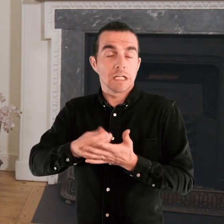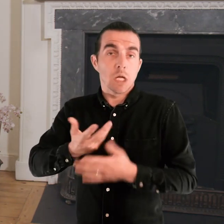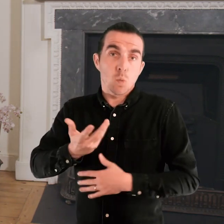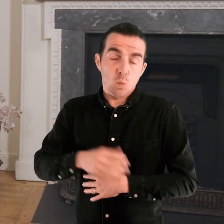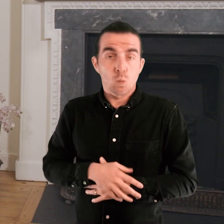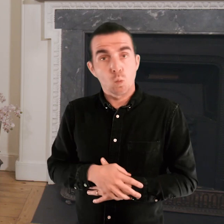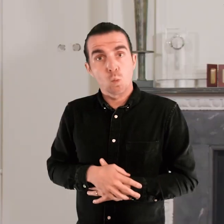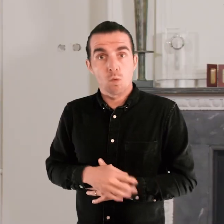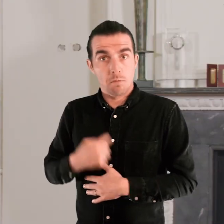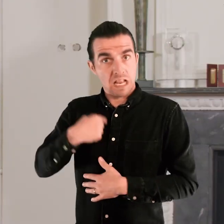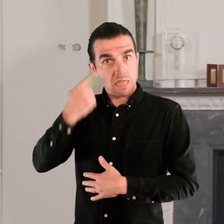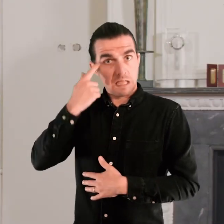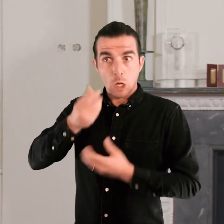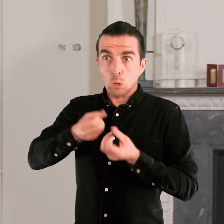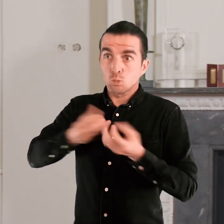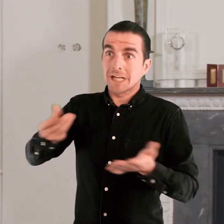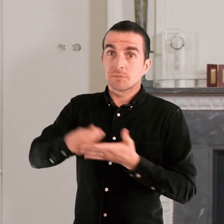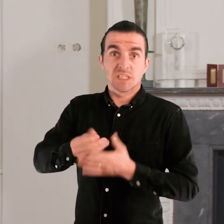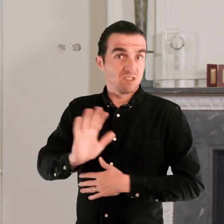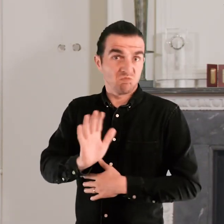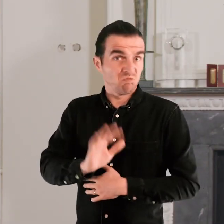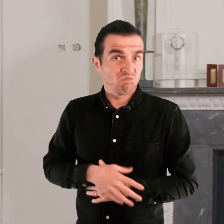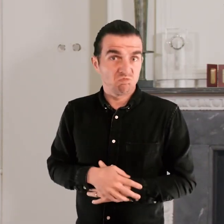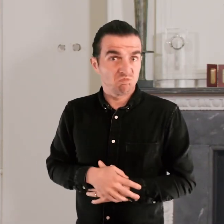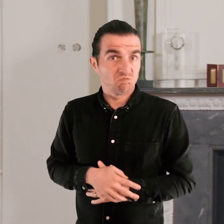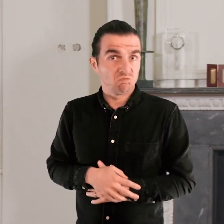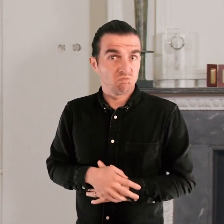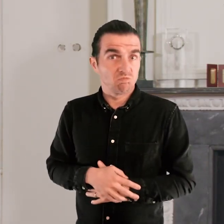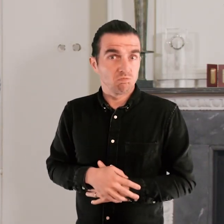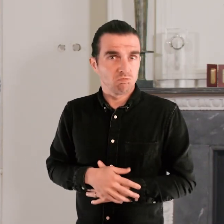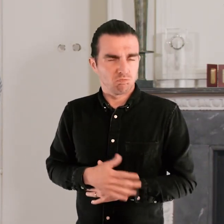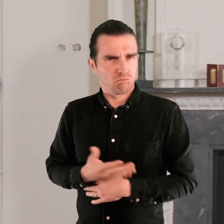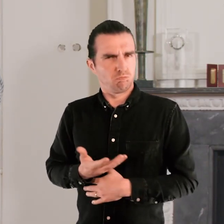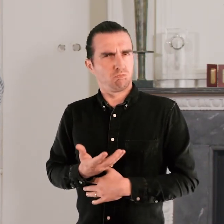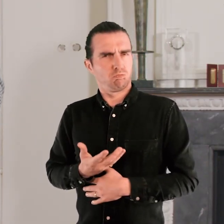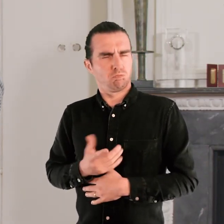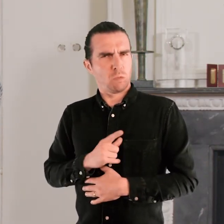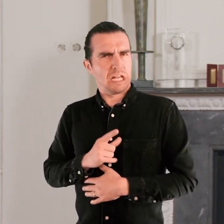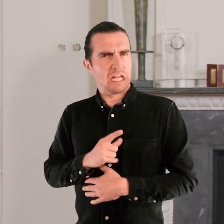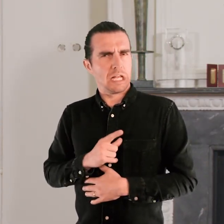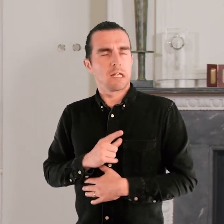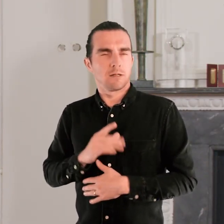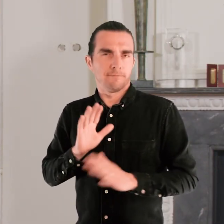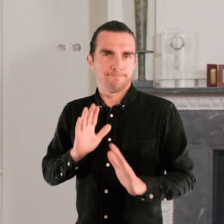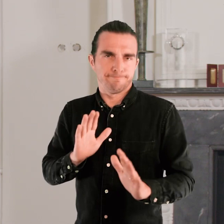Well, I think not. And the reason why not,